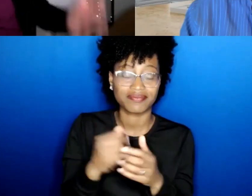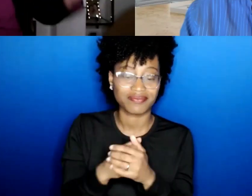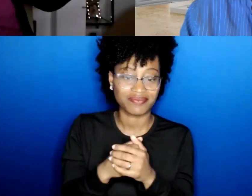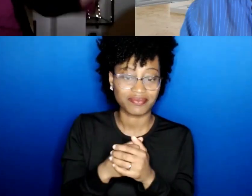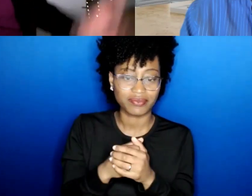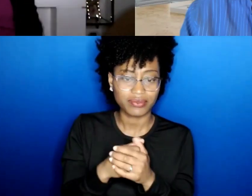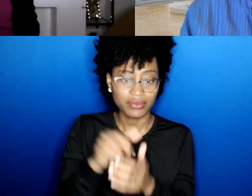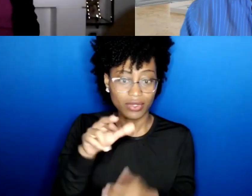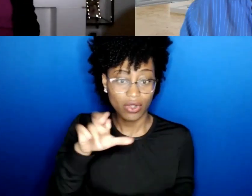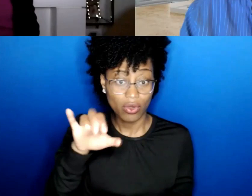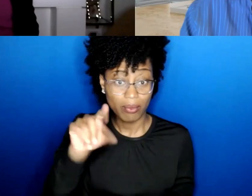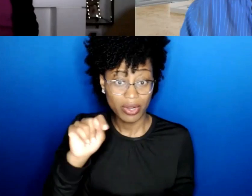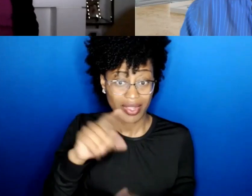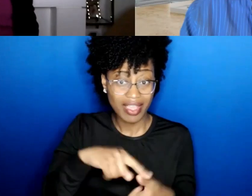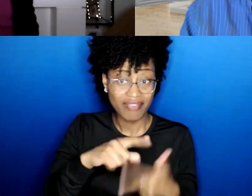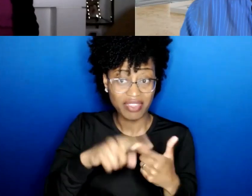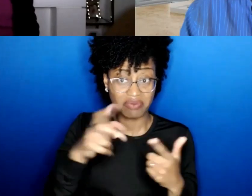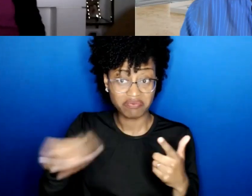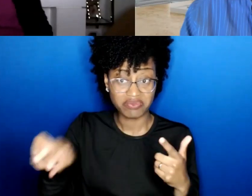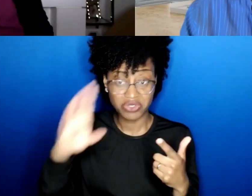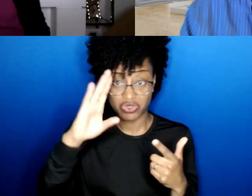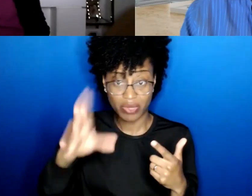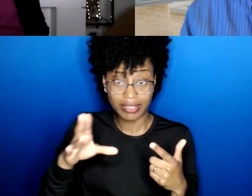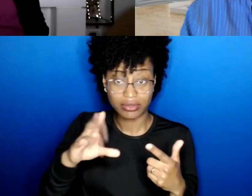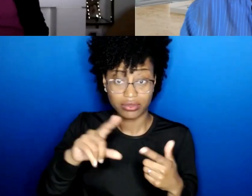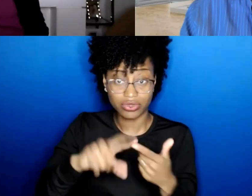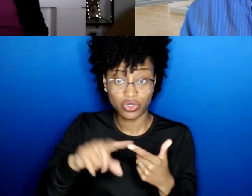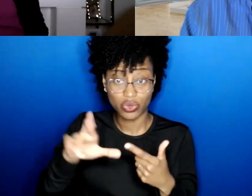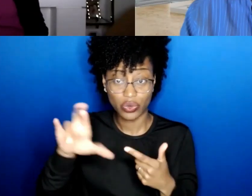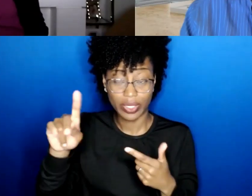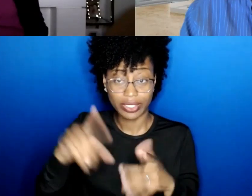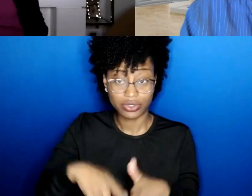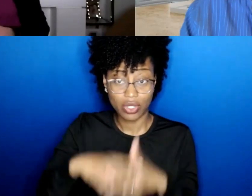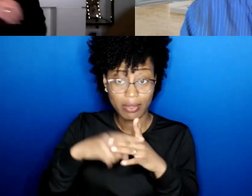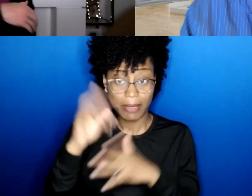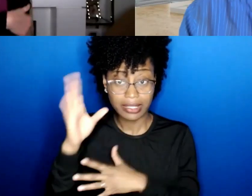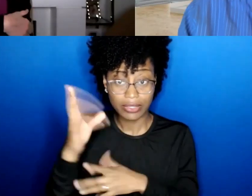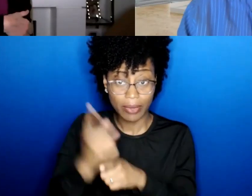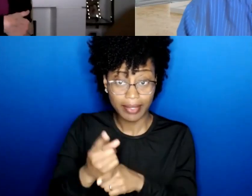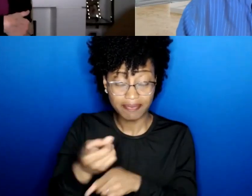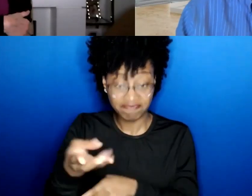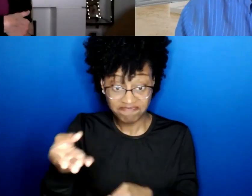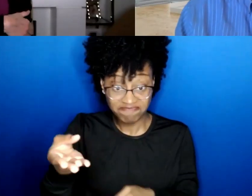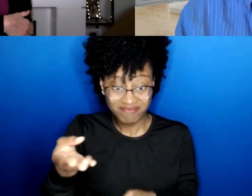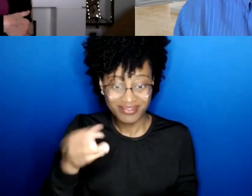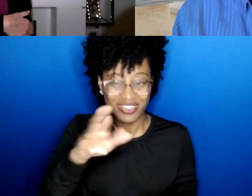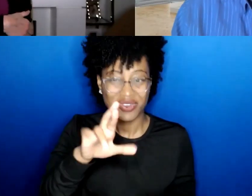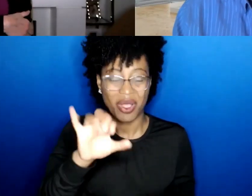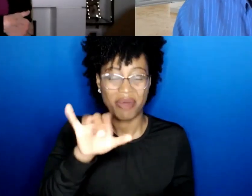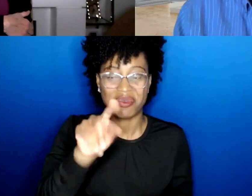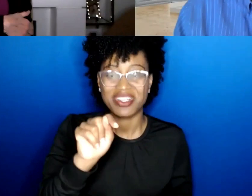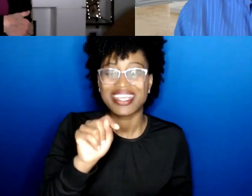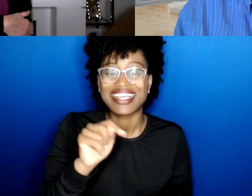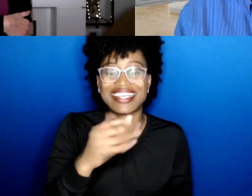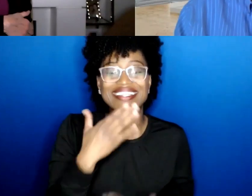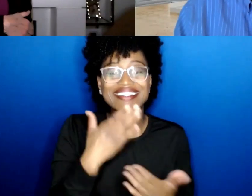we will go right to Rick and start the presentation. Robert. 06:29:40 >> ROBERT SMITH: Thank you, Felice. Good morning good afternoon good evening.